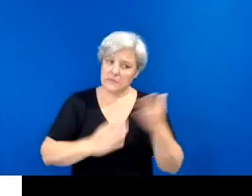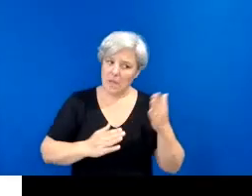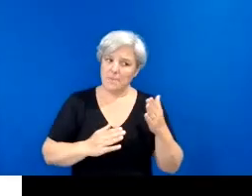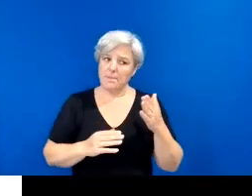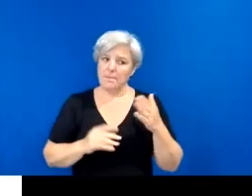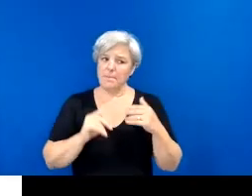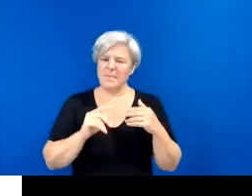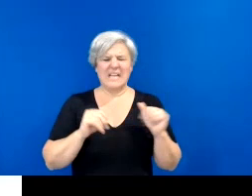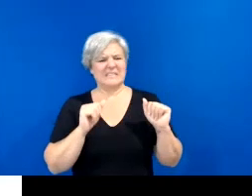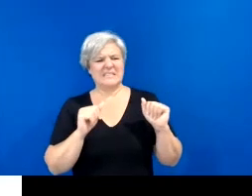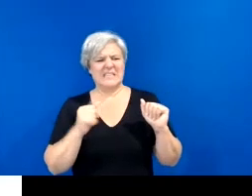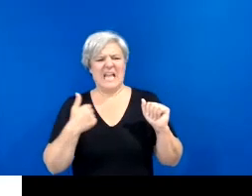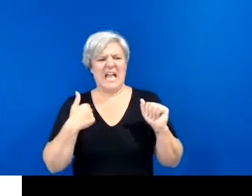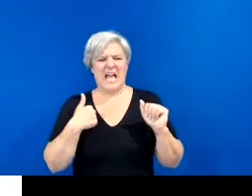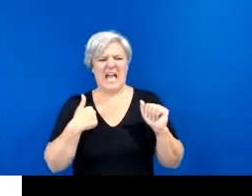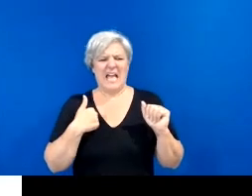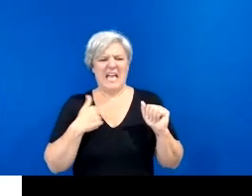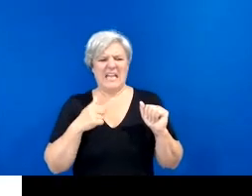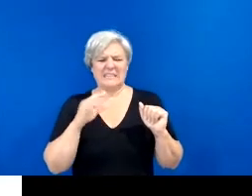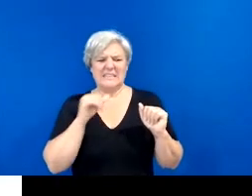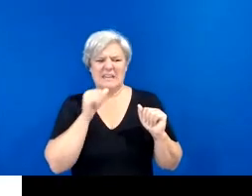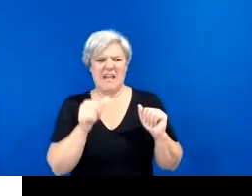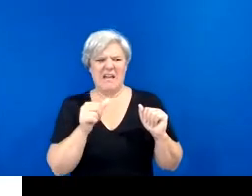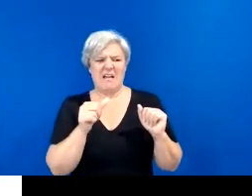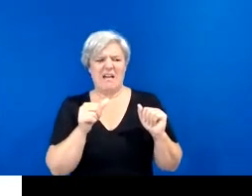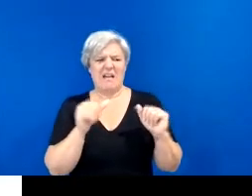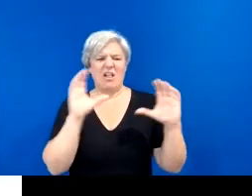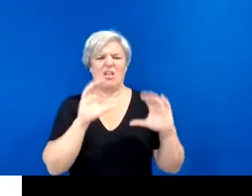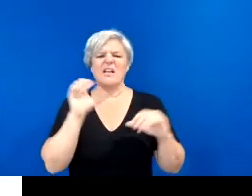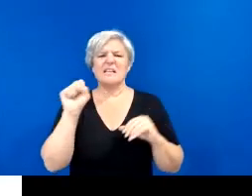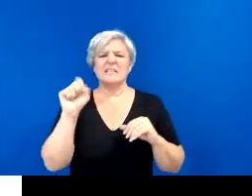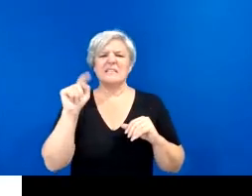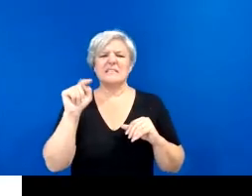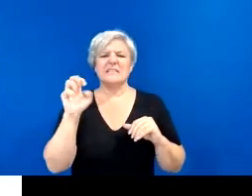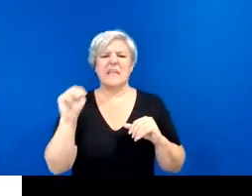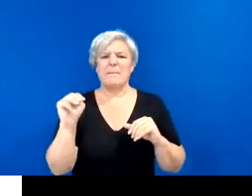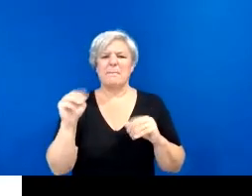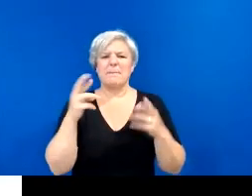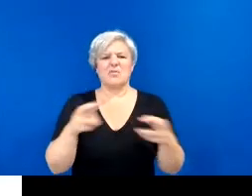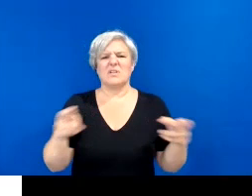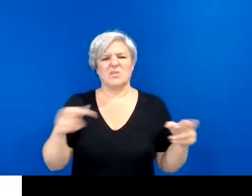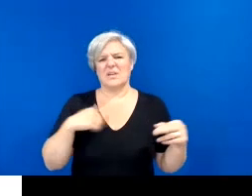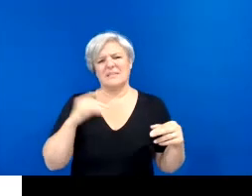I didn't actually go out looking for STEM resources specifically, but I found quite a few of them in just the short